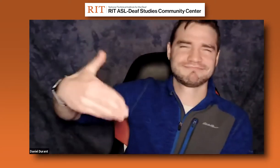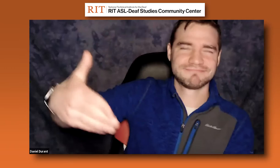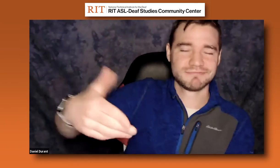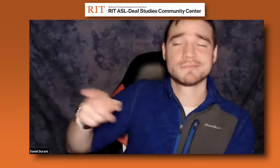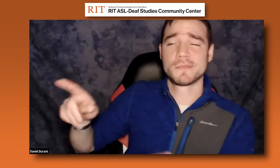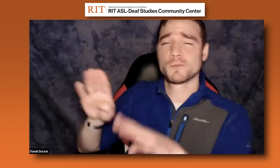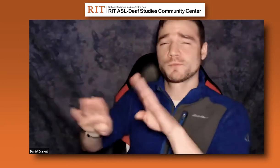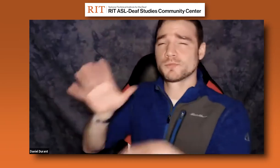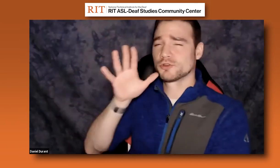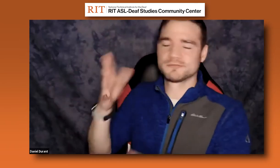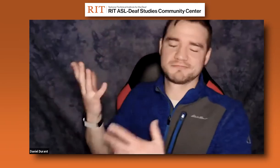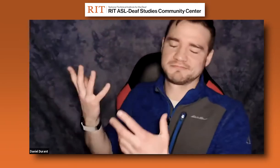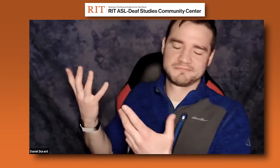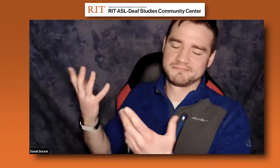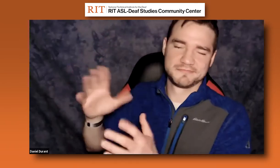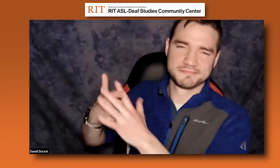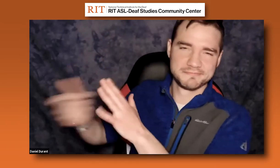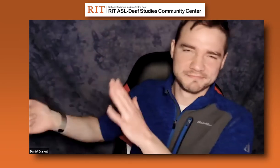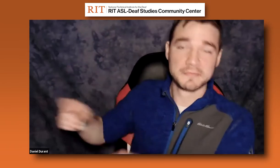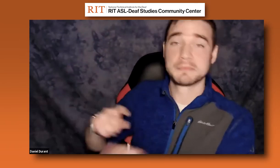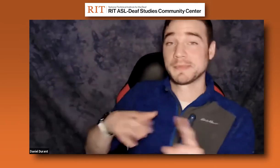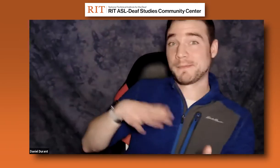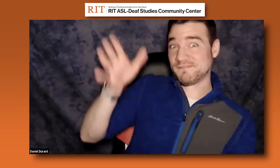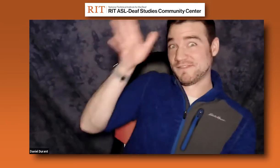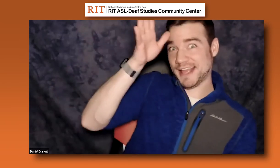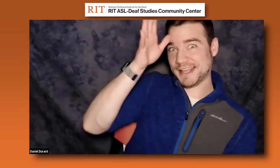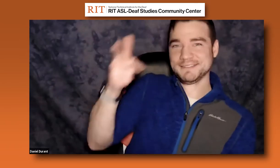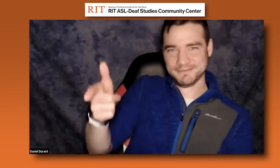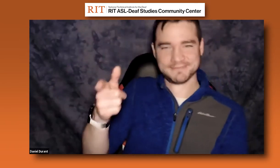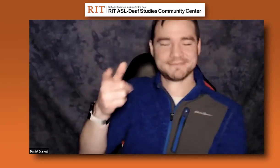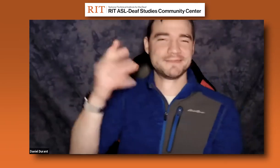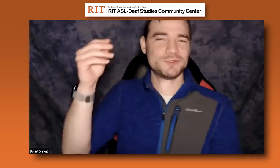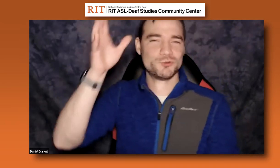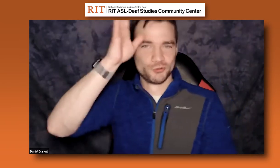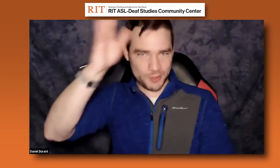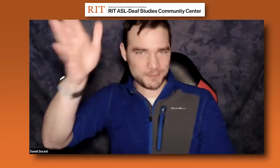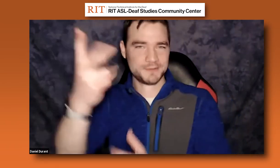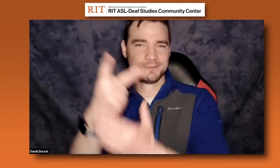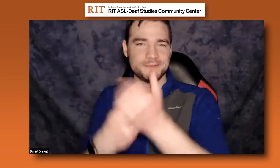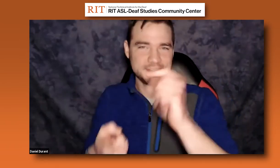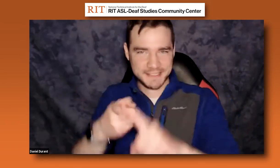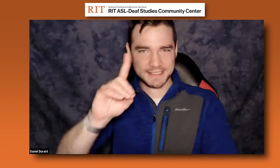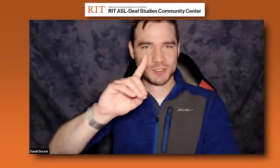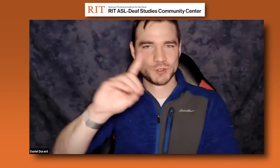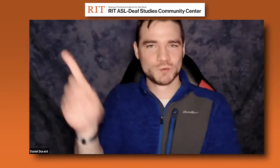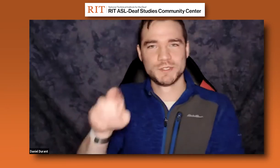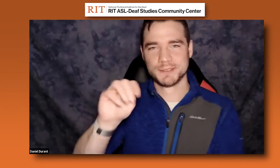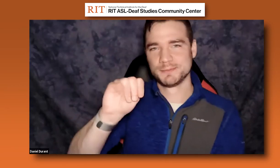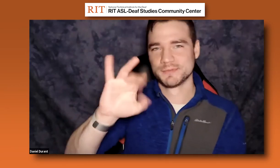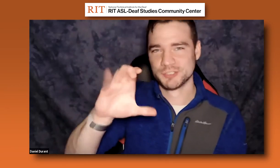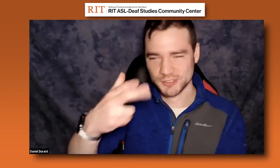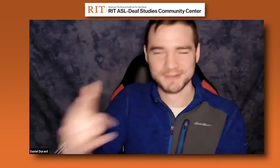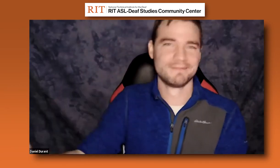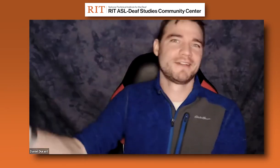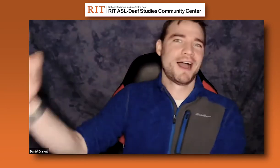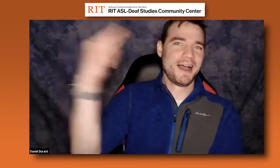I would see him often. I wouldn't see my biological mother, but my biological father came up from Detroit to watch me